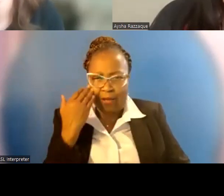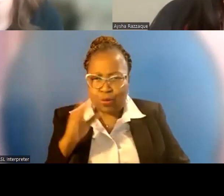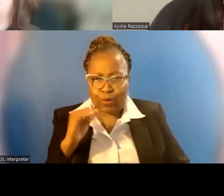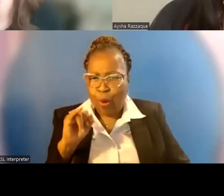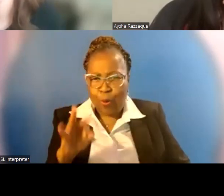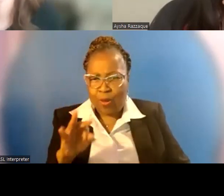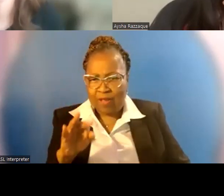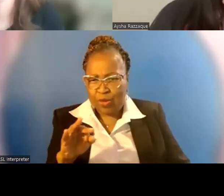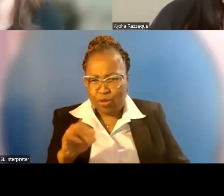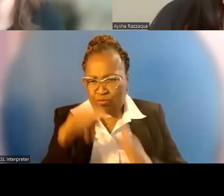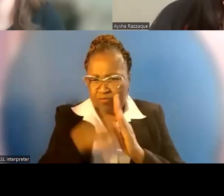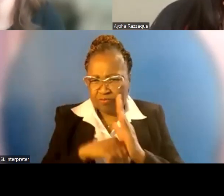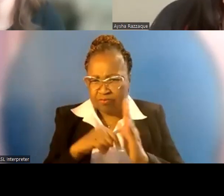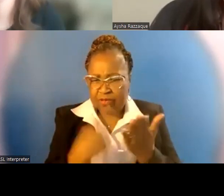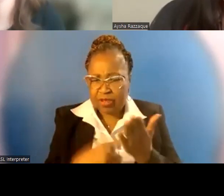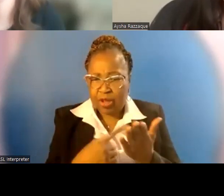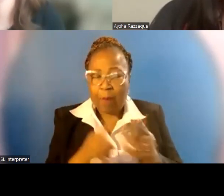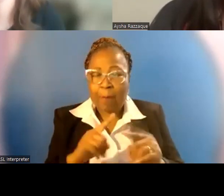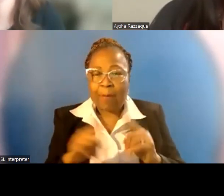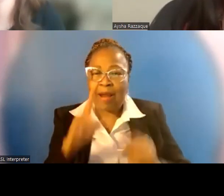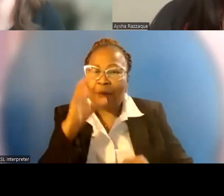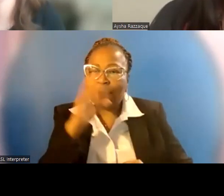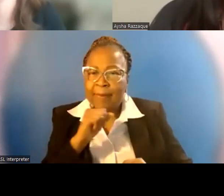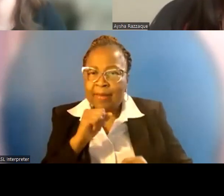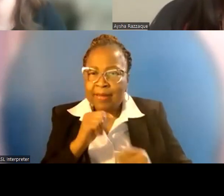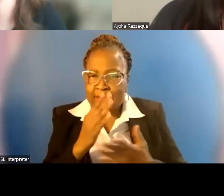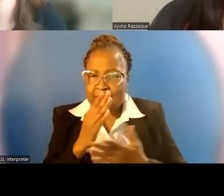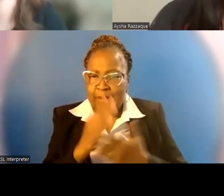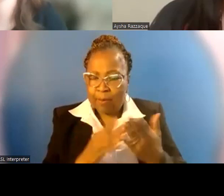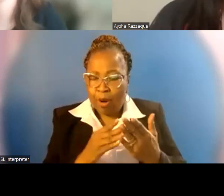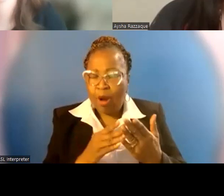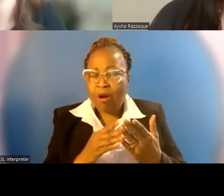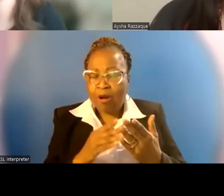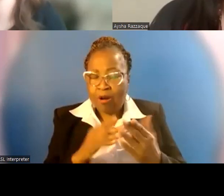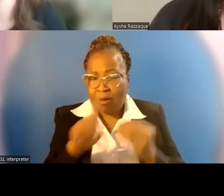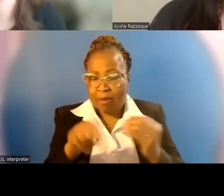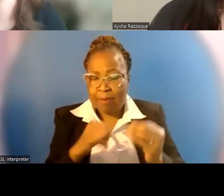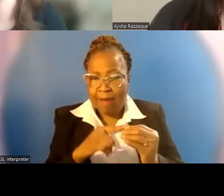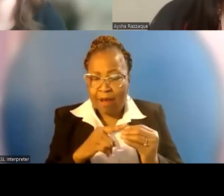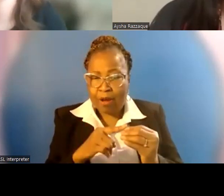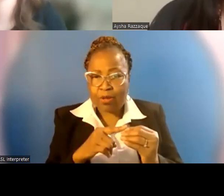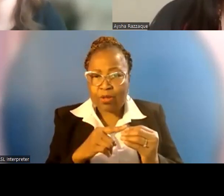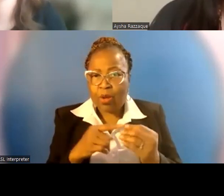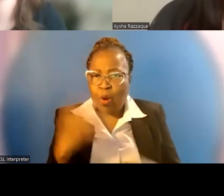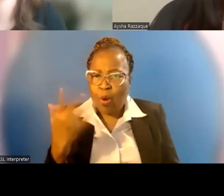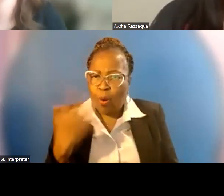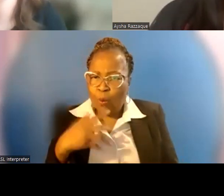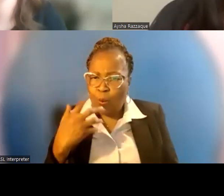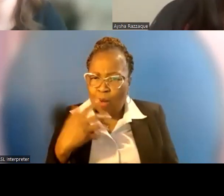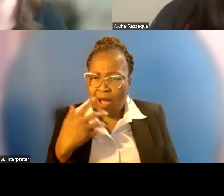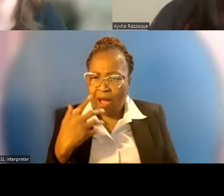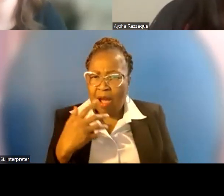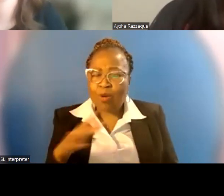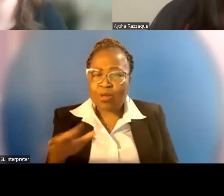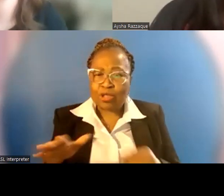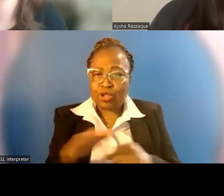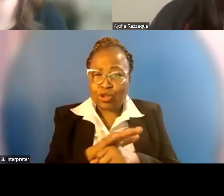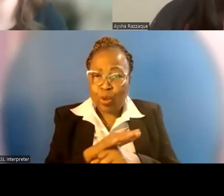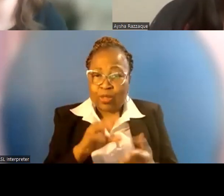but I missed the part So I guess to follow up from the previous question about like, wow that's like a totally student-run thing.